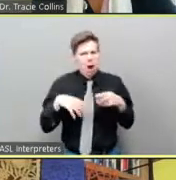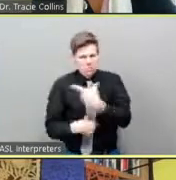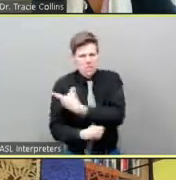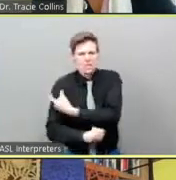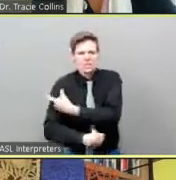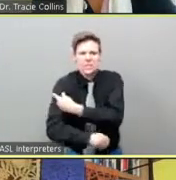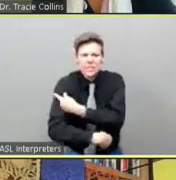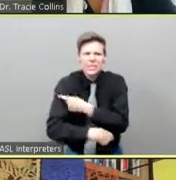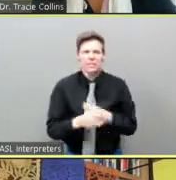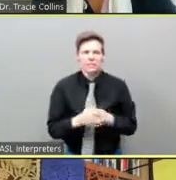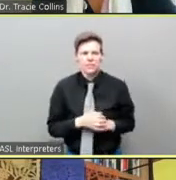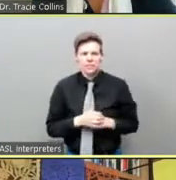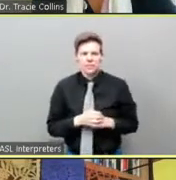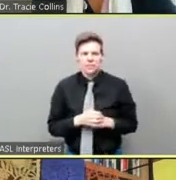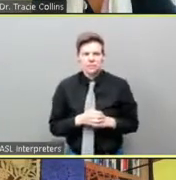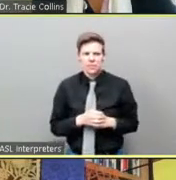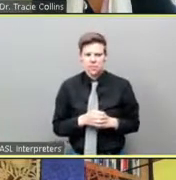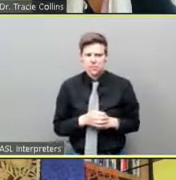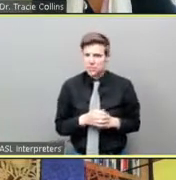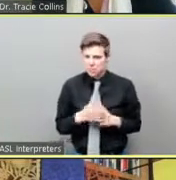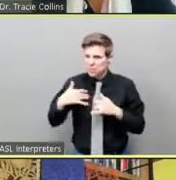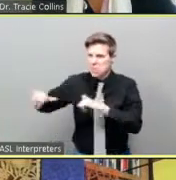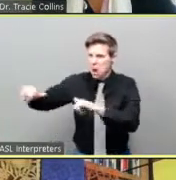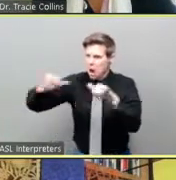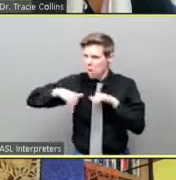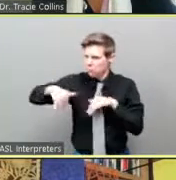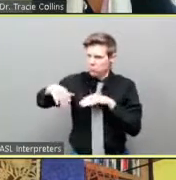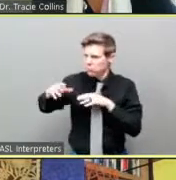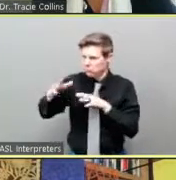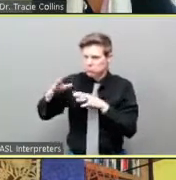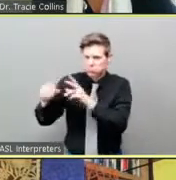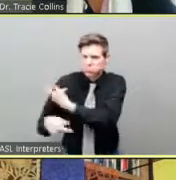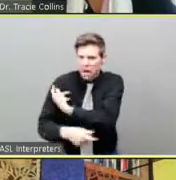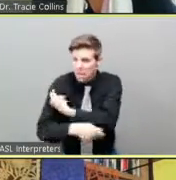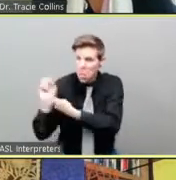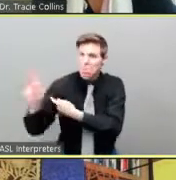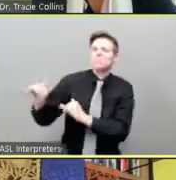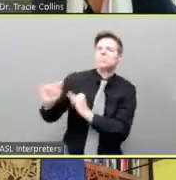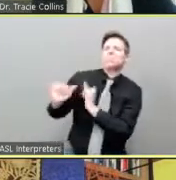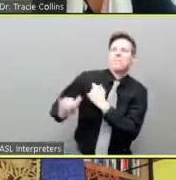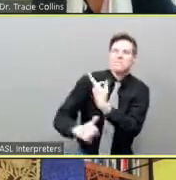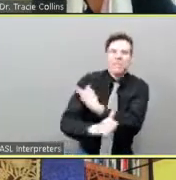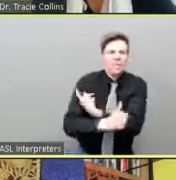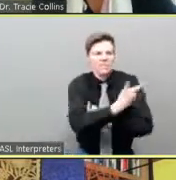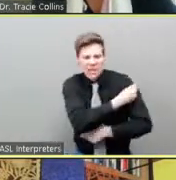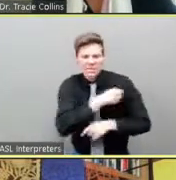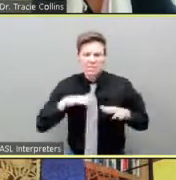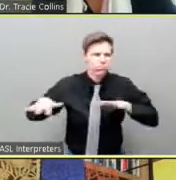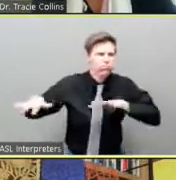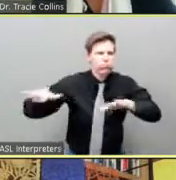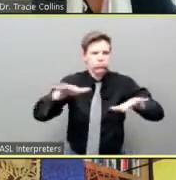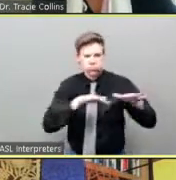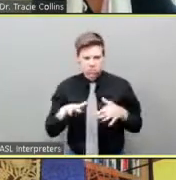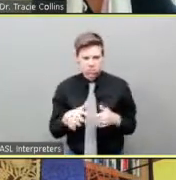the vaccine. The vaccine about 70% effective in 21 days, 85% effective.